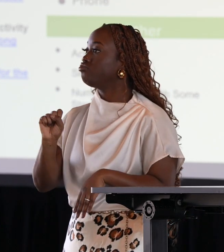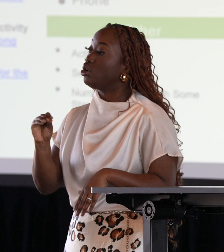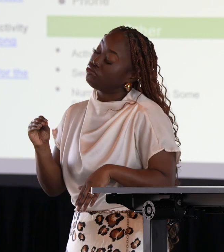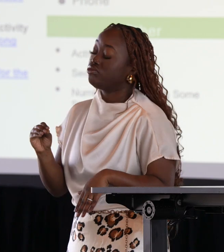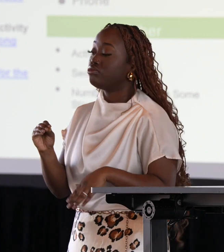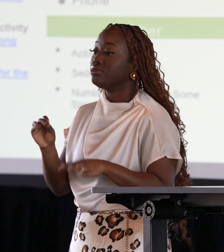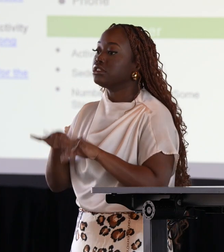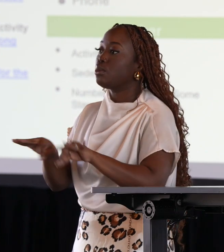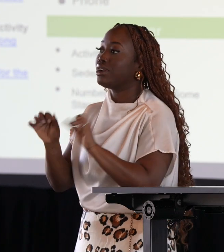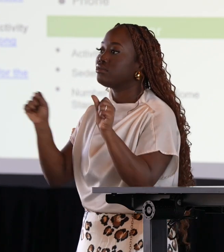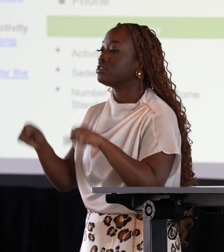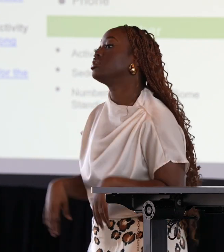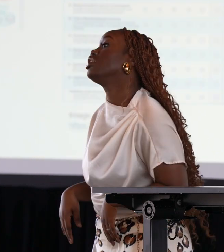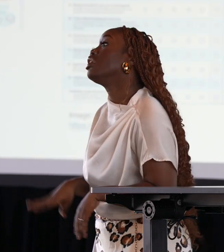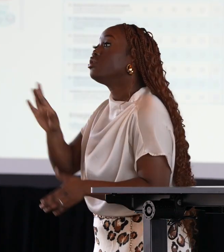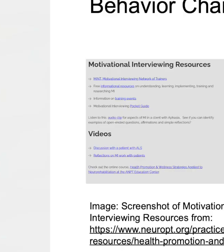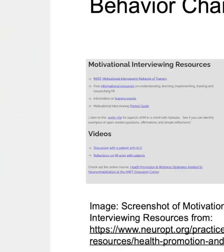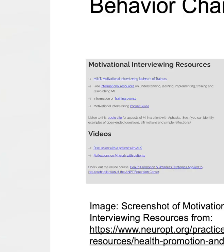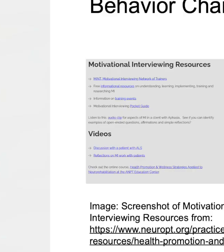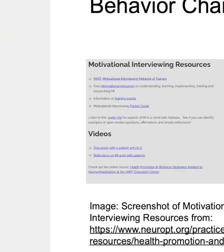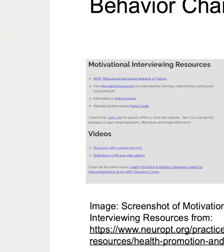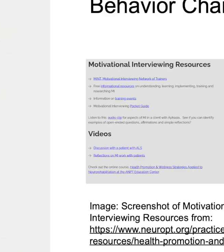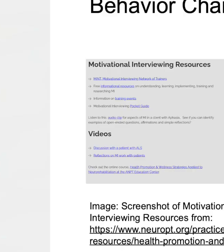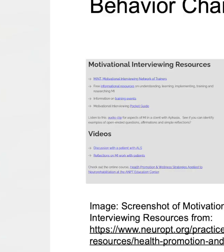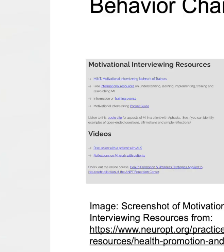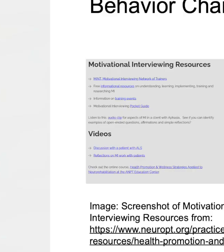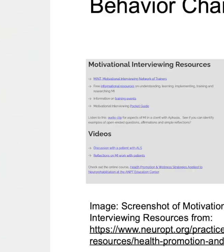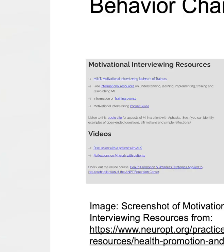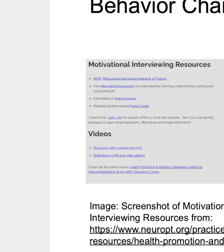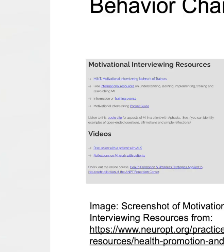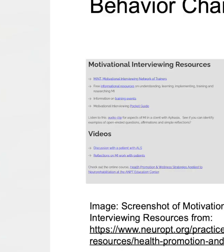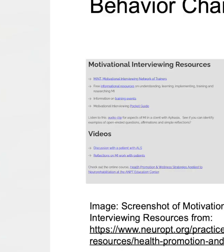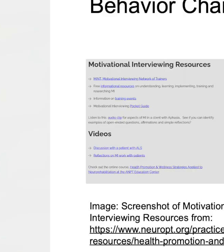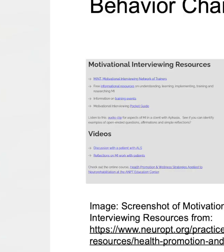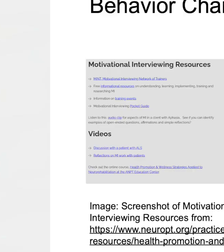right, so these are resources I mentioned that therapists don't